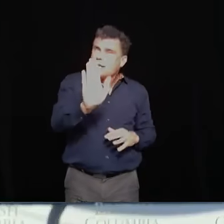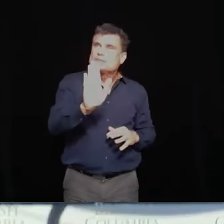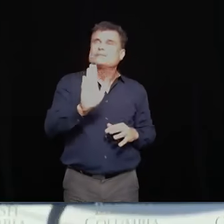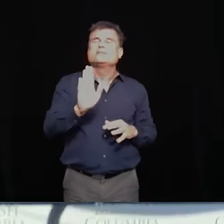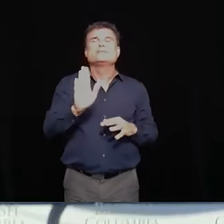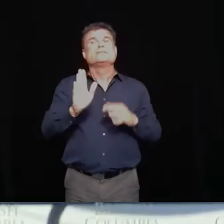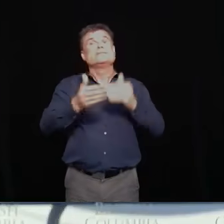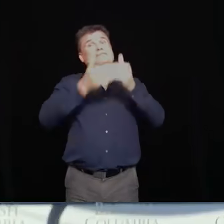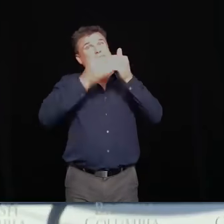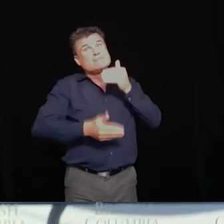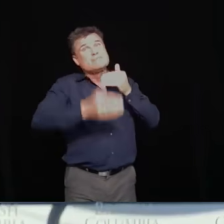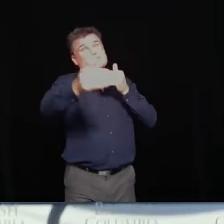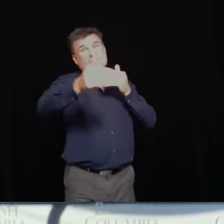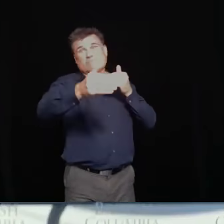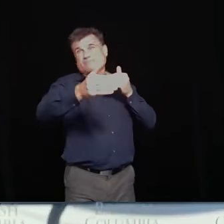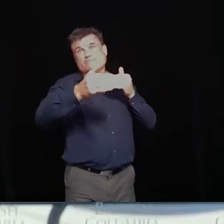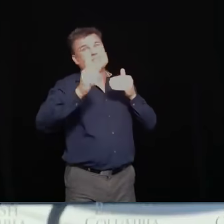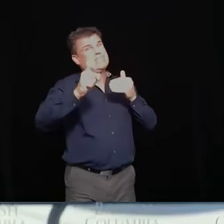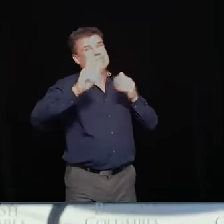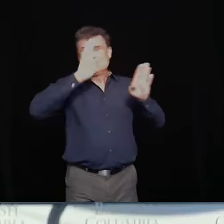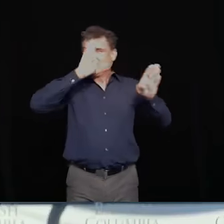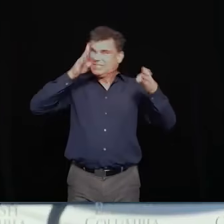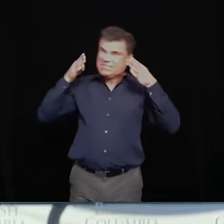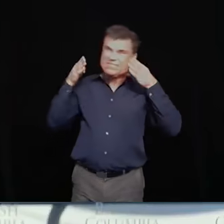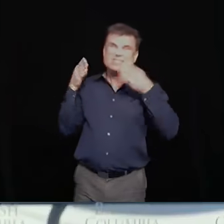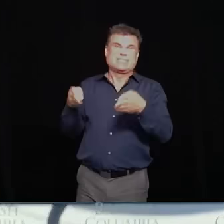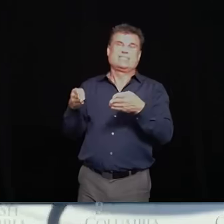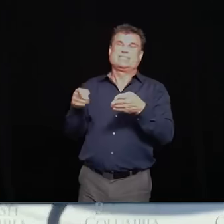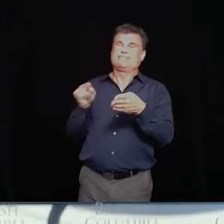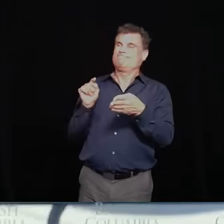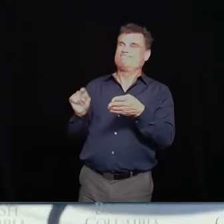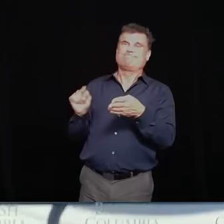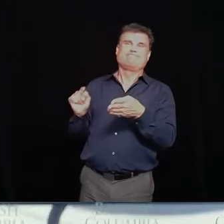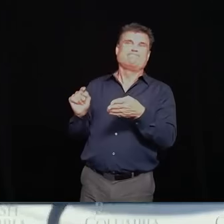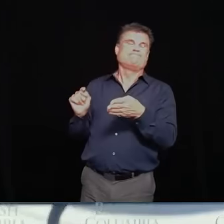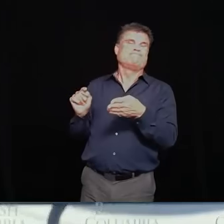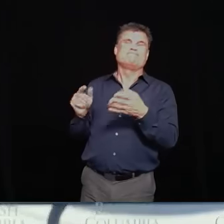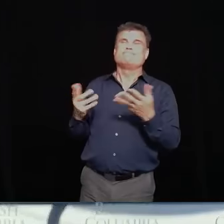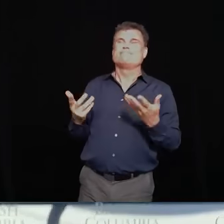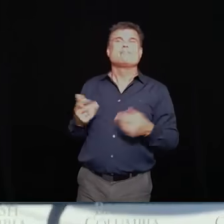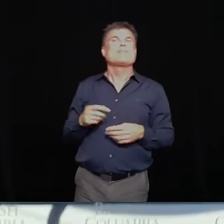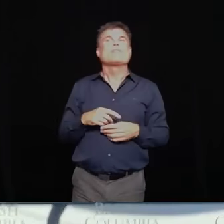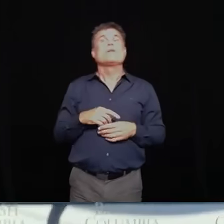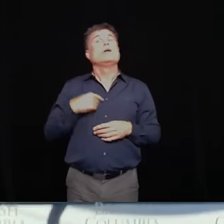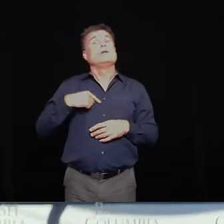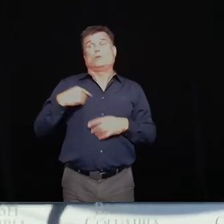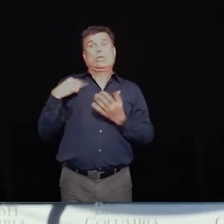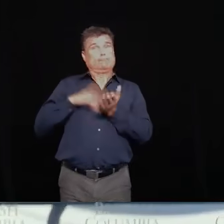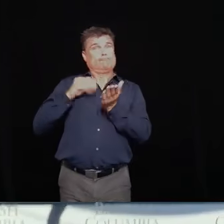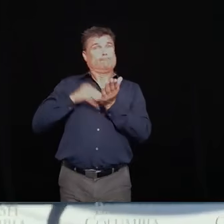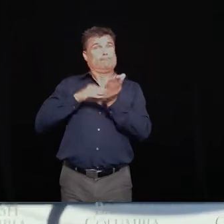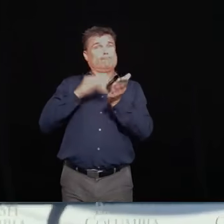surgeries. Of those 17,095 for interior health, 25,229 Fraser health. 20,200 and 826 in Vancouver coastal